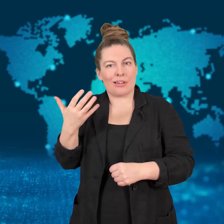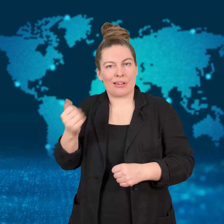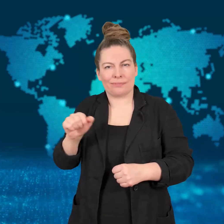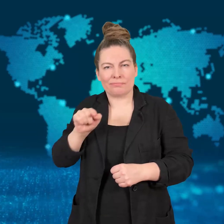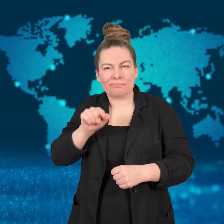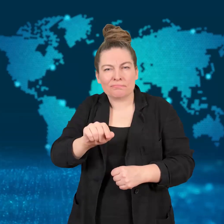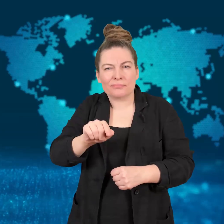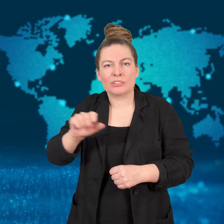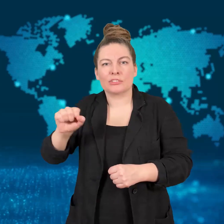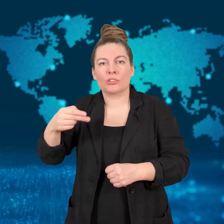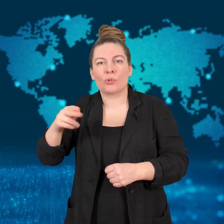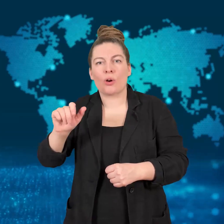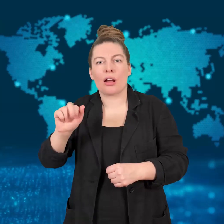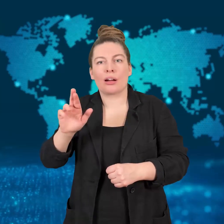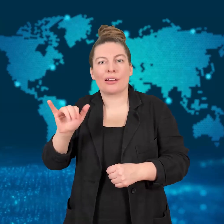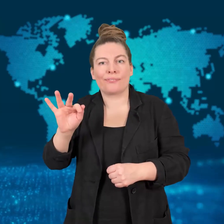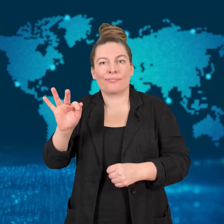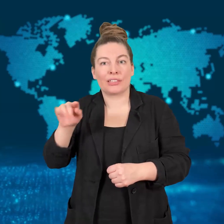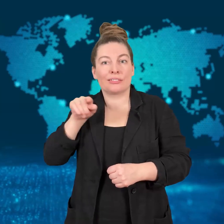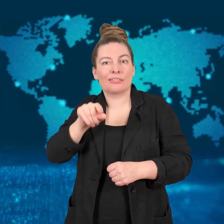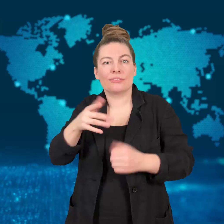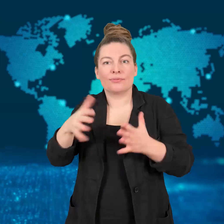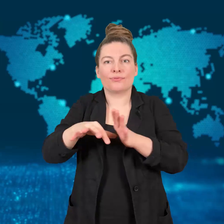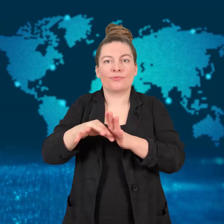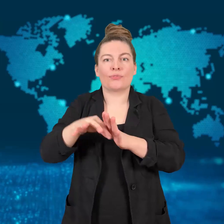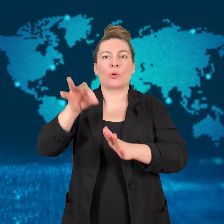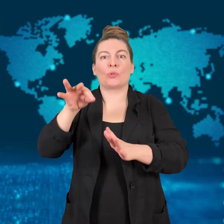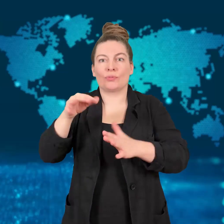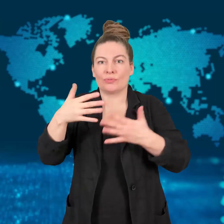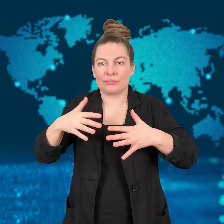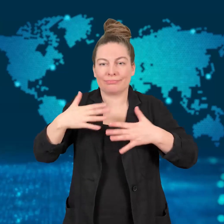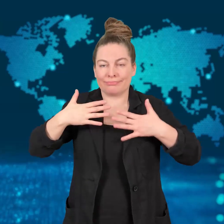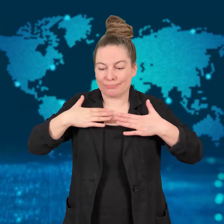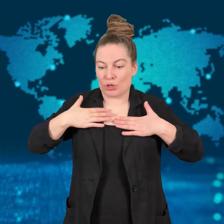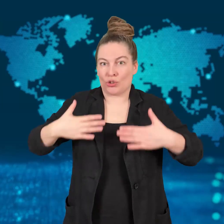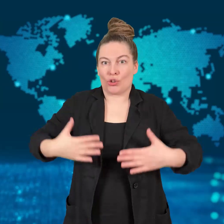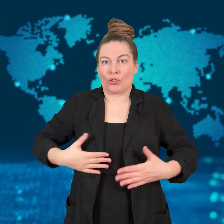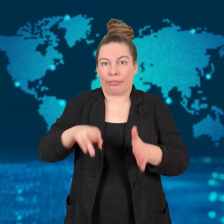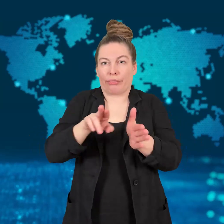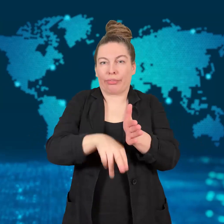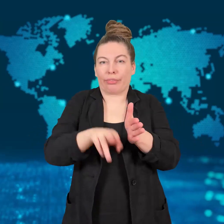It is not uncommon for mass graves containing migrants to